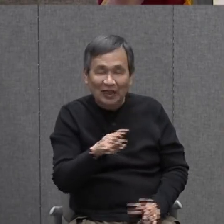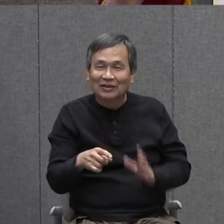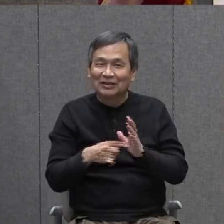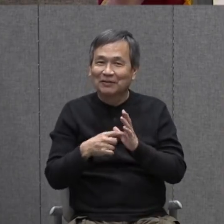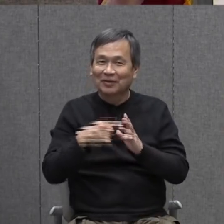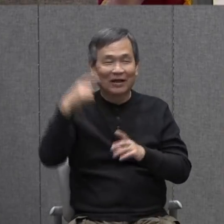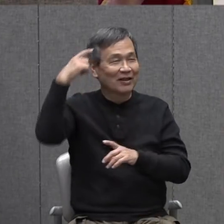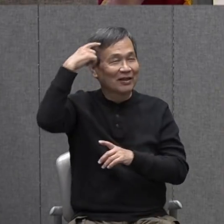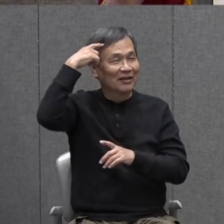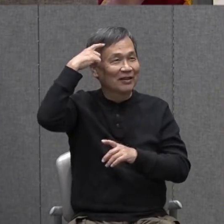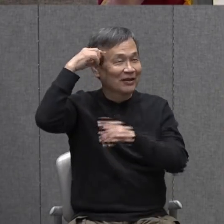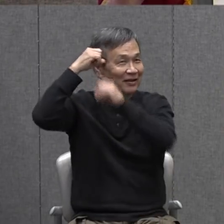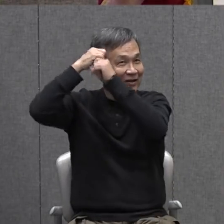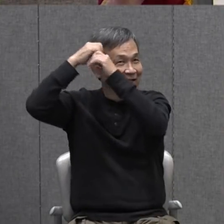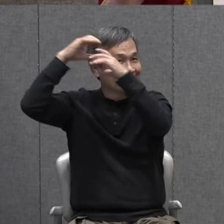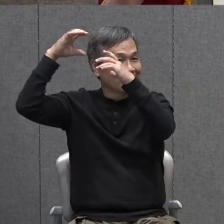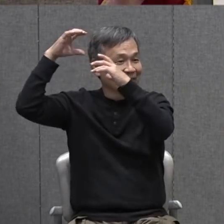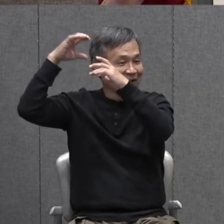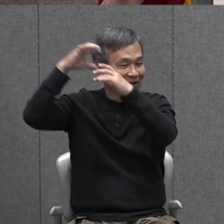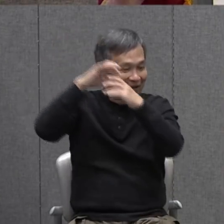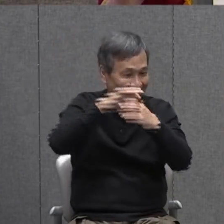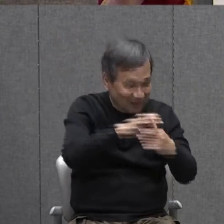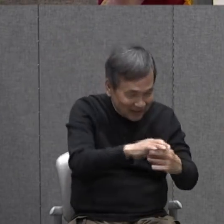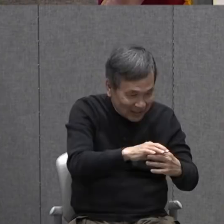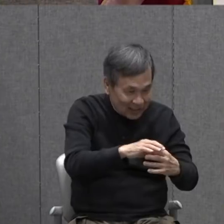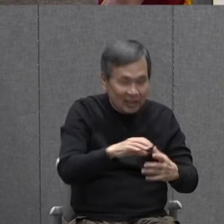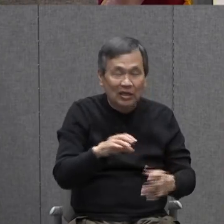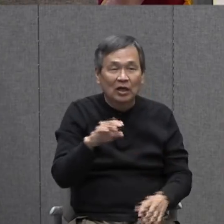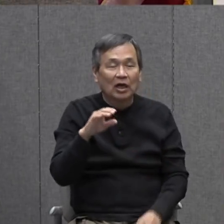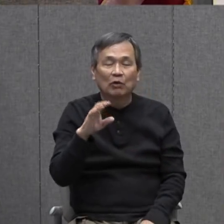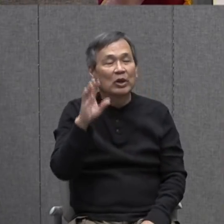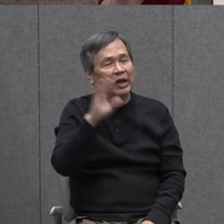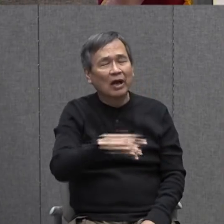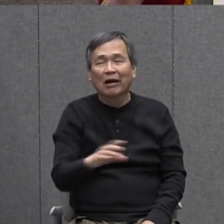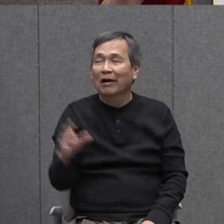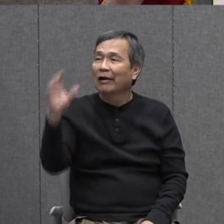And until we really look closely we can find what's actually there.